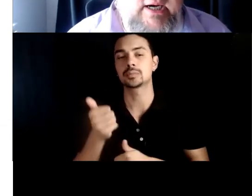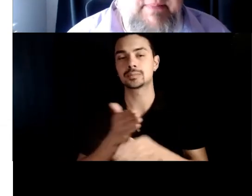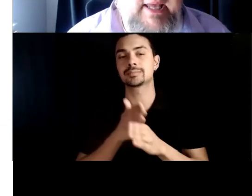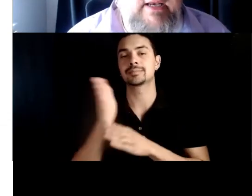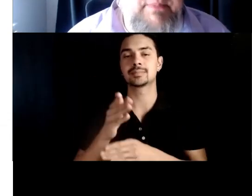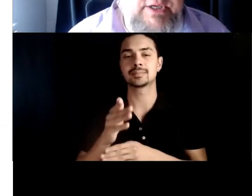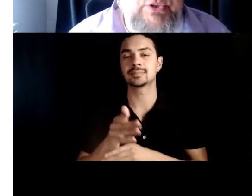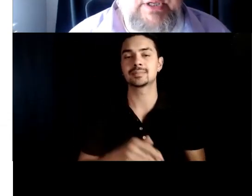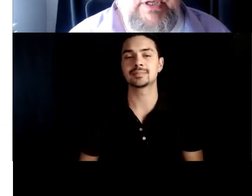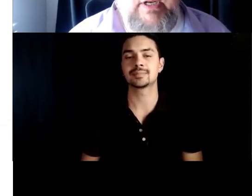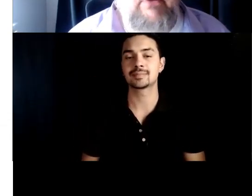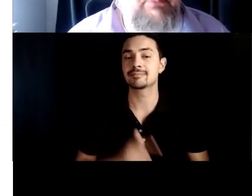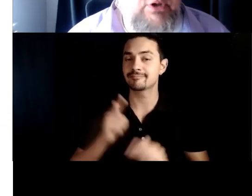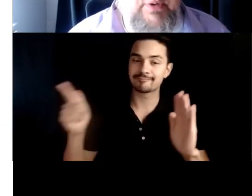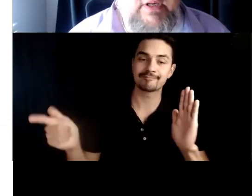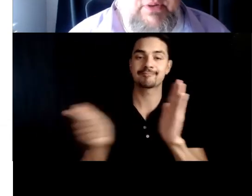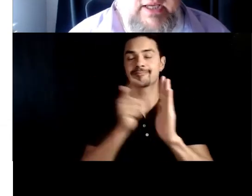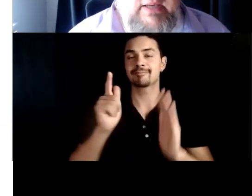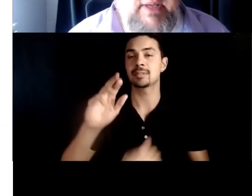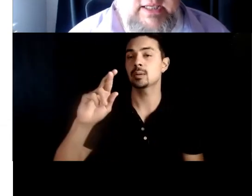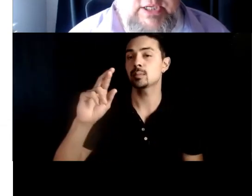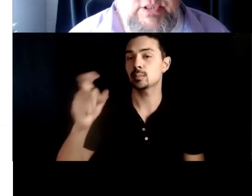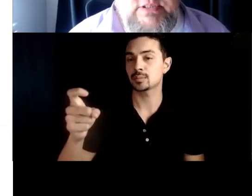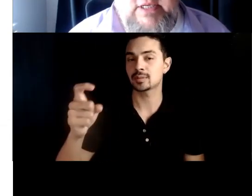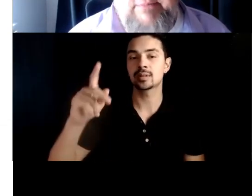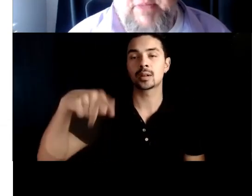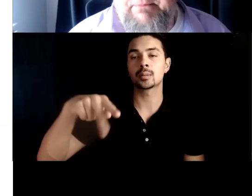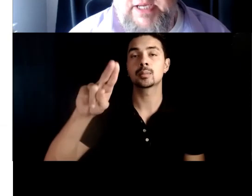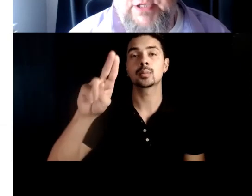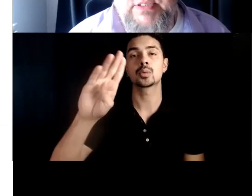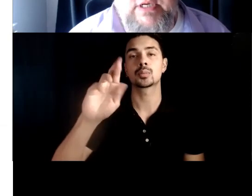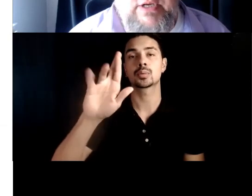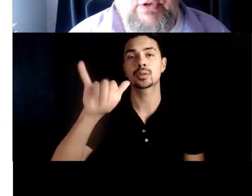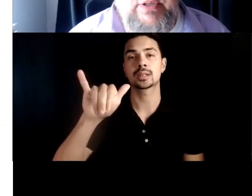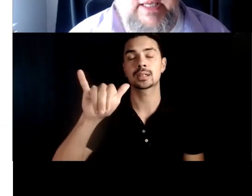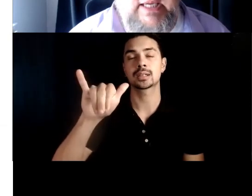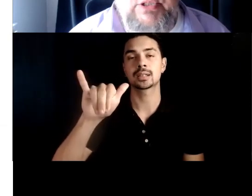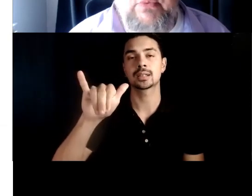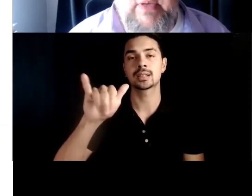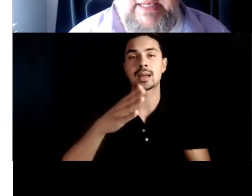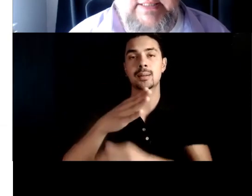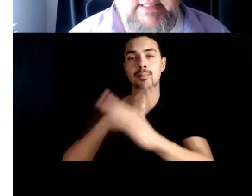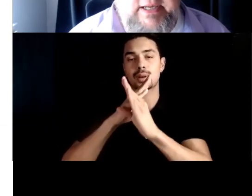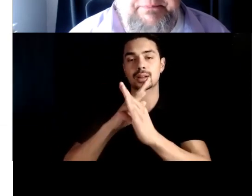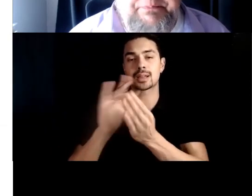and administration of puberty blocking medications in patients under the age of 18.